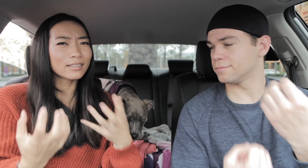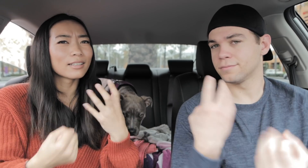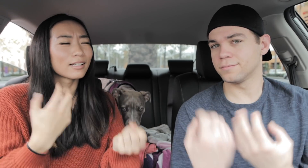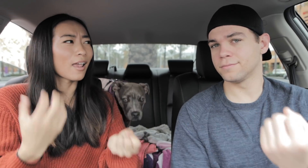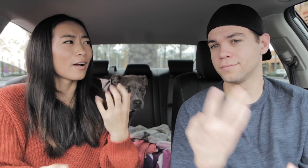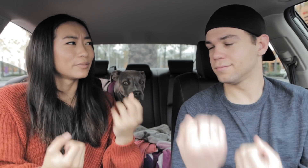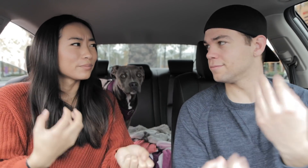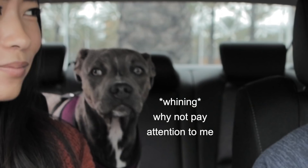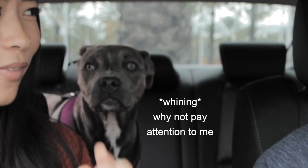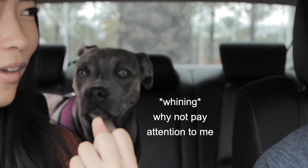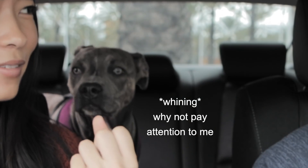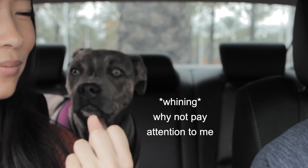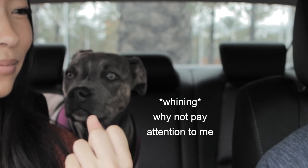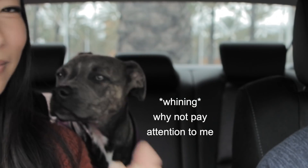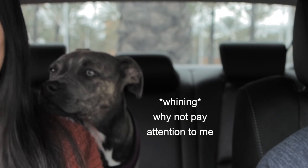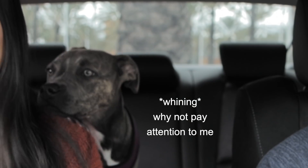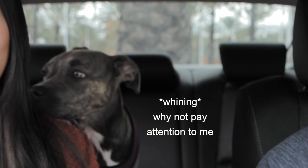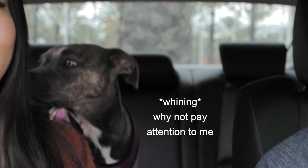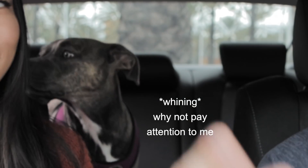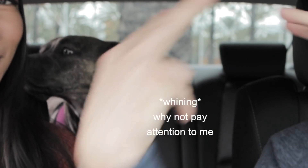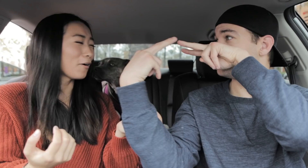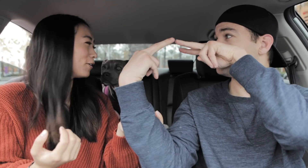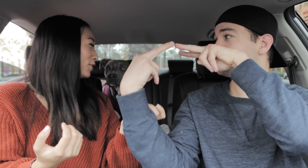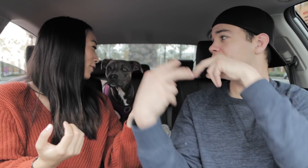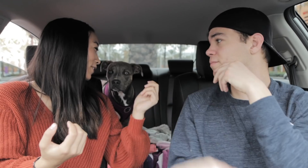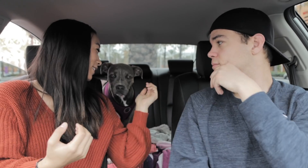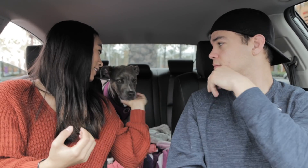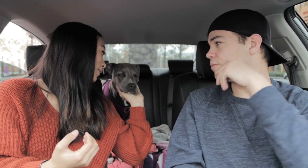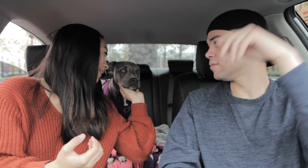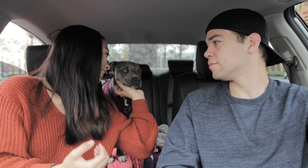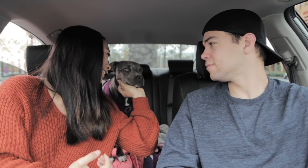E: aw Java it's okay